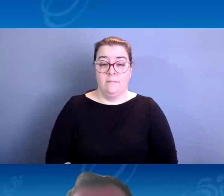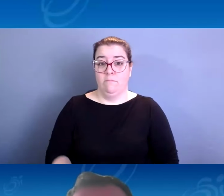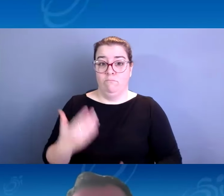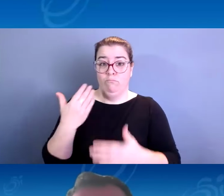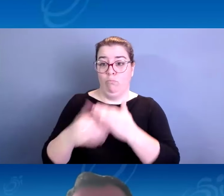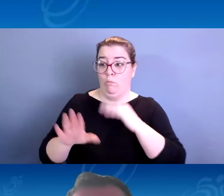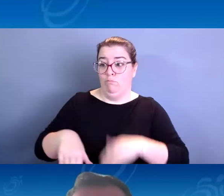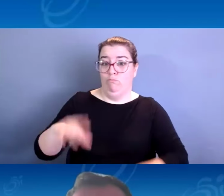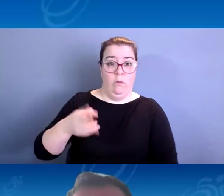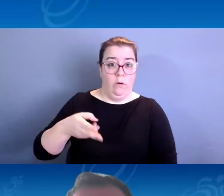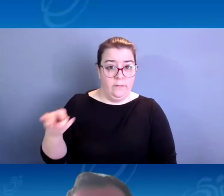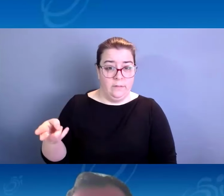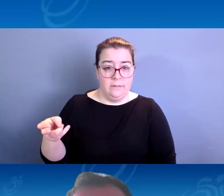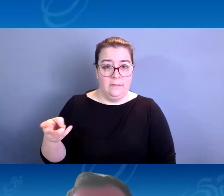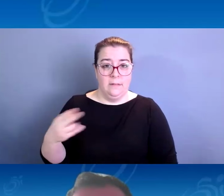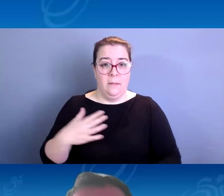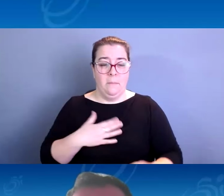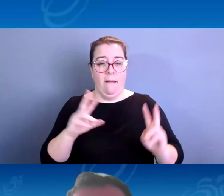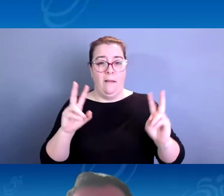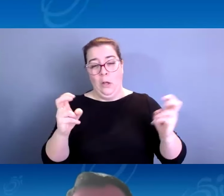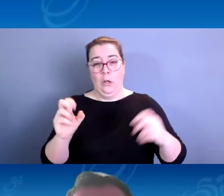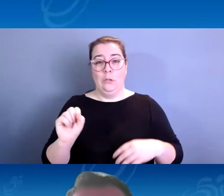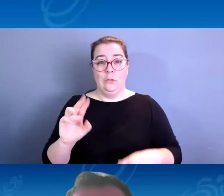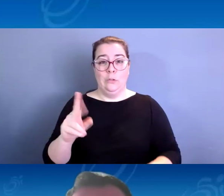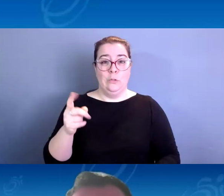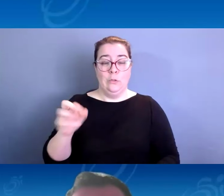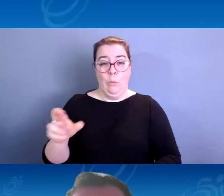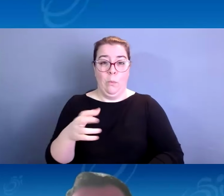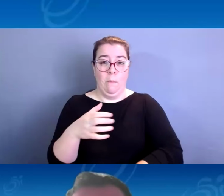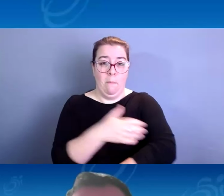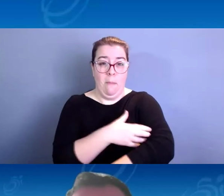One of my superpowers is active listening because I have to.